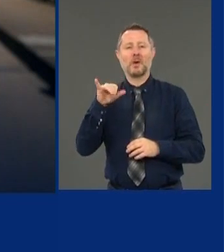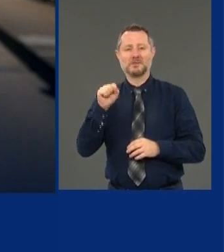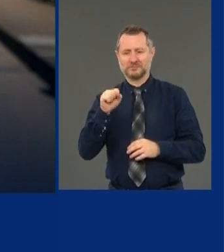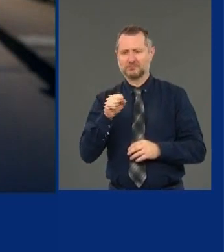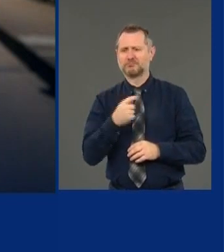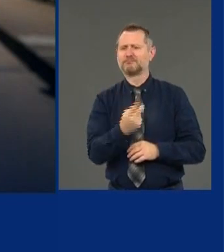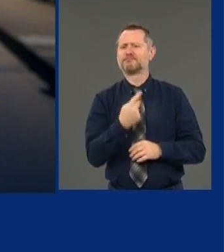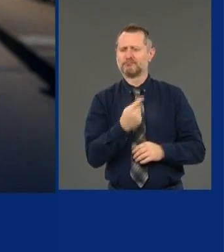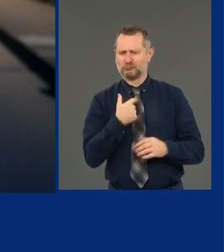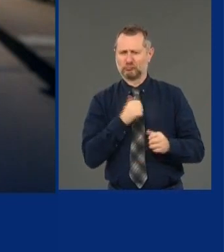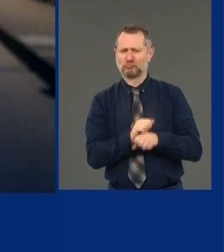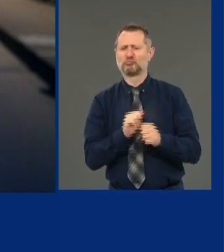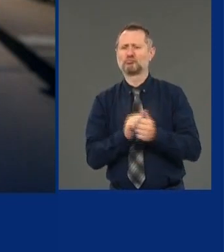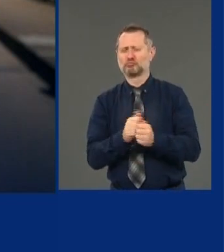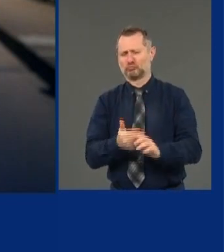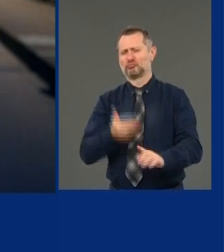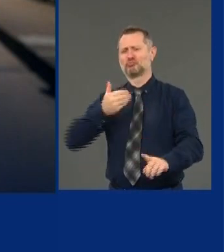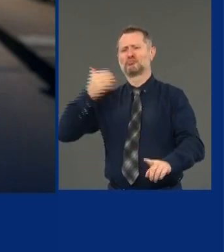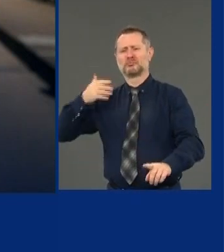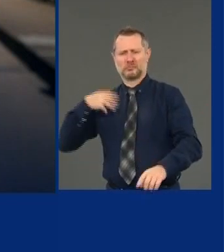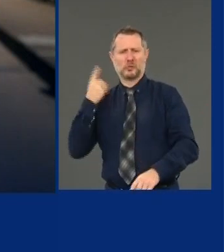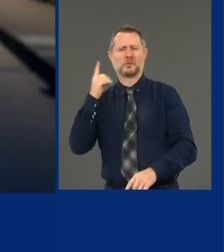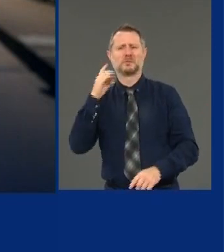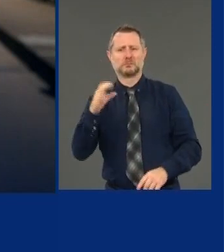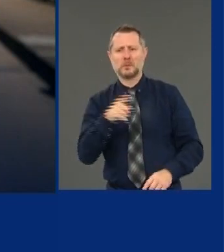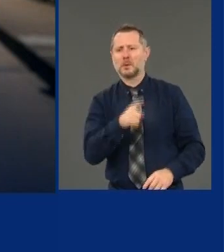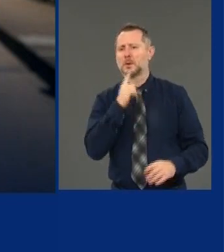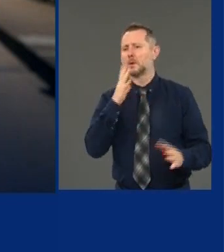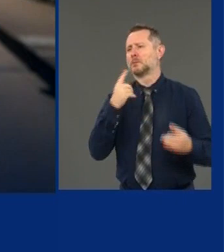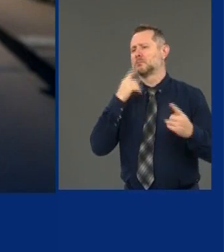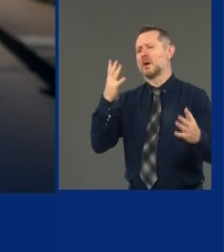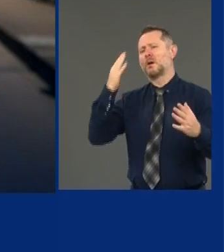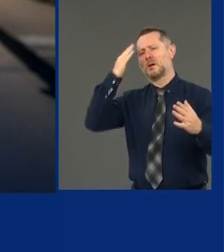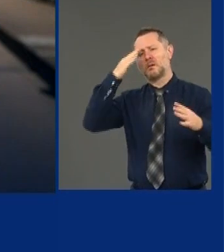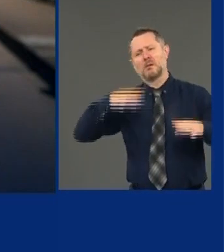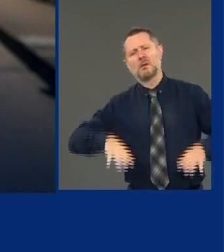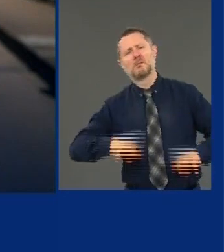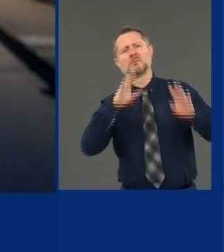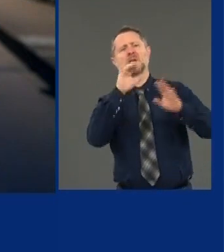ON THE CIVIC UNREST ON MR. FLOYD'S DEATH, WE GO TO REPRESENTATIVE JOHN LEWIS, WHO I